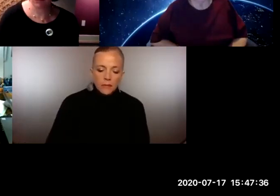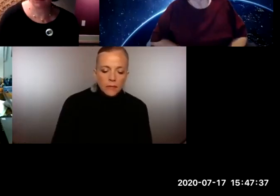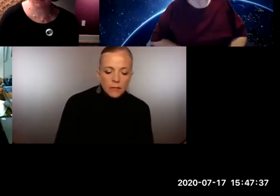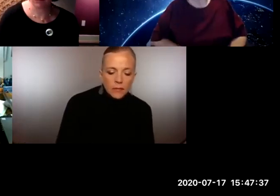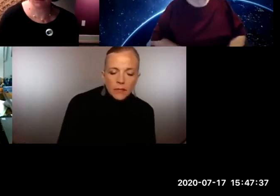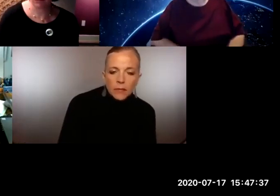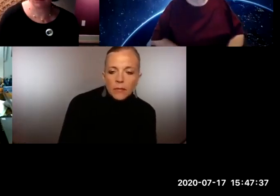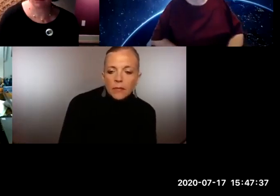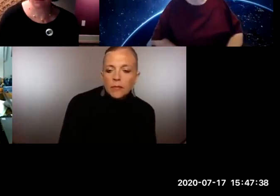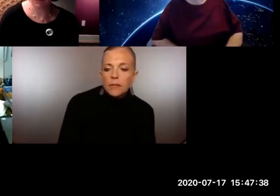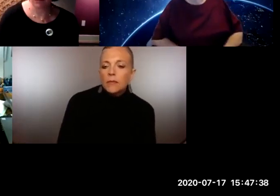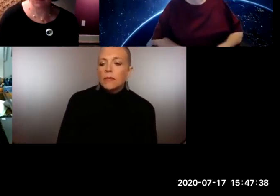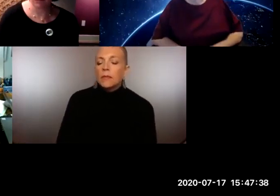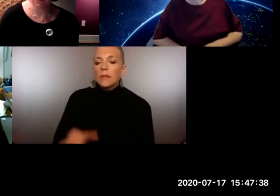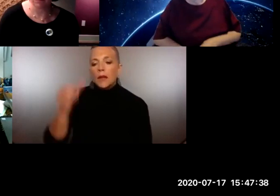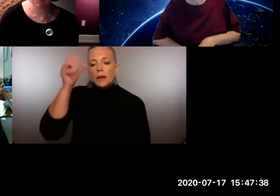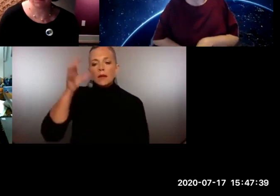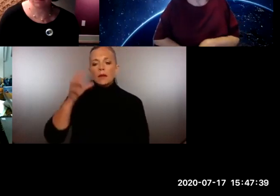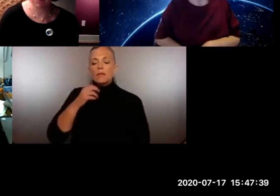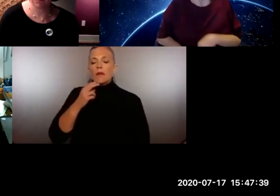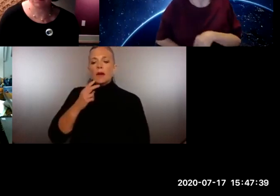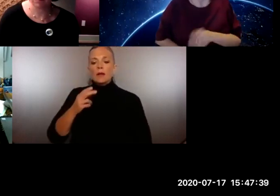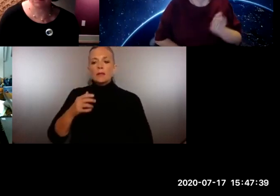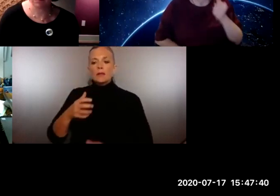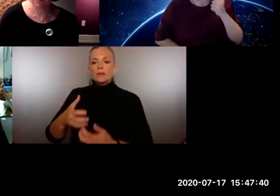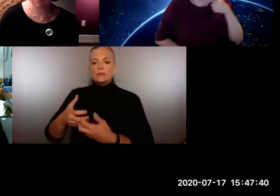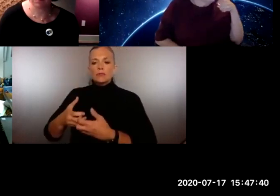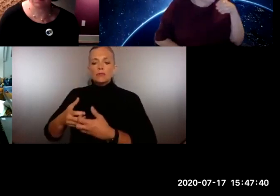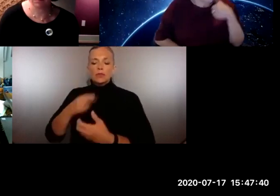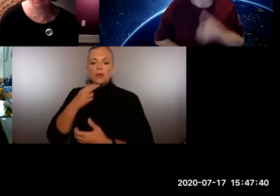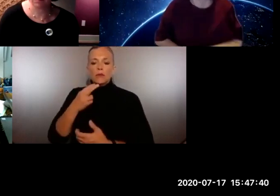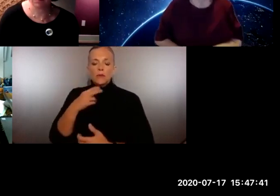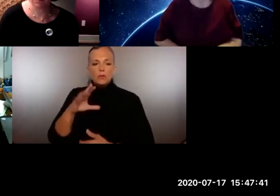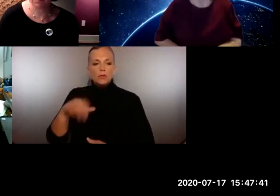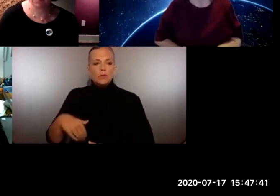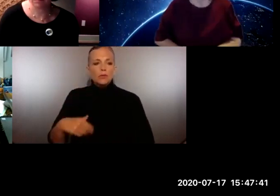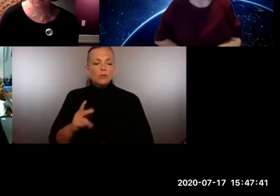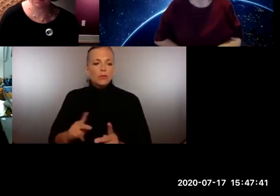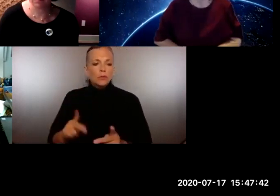about Judy Heumann, her work, and the contributions